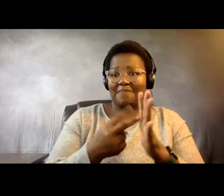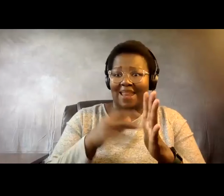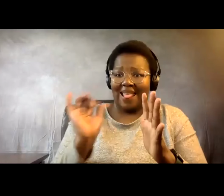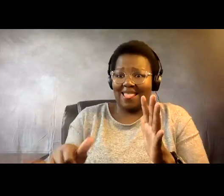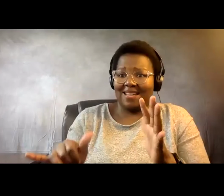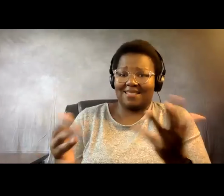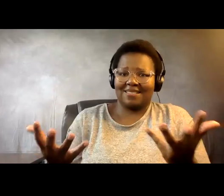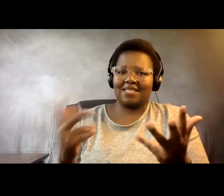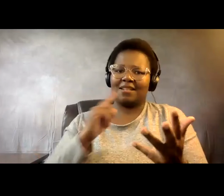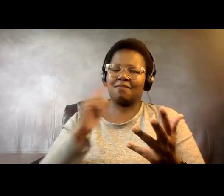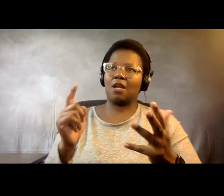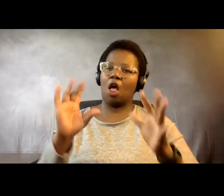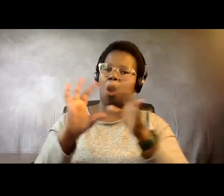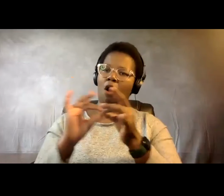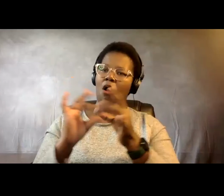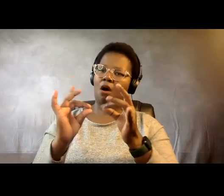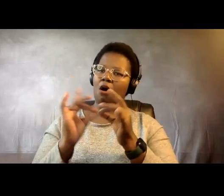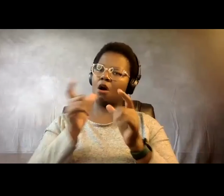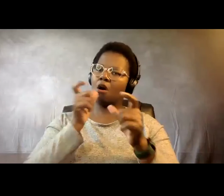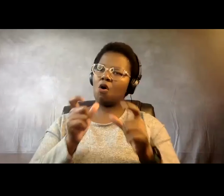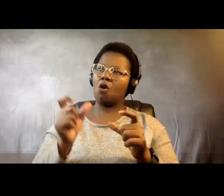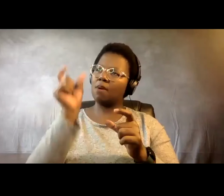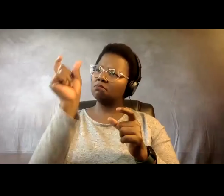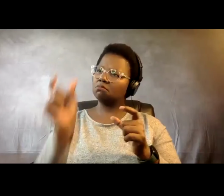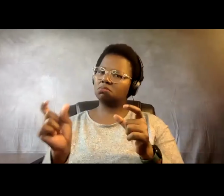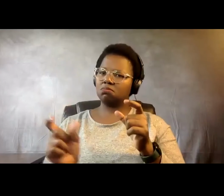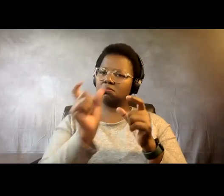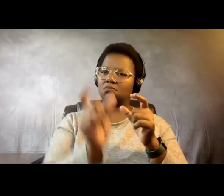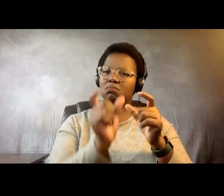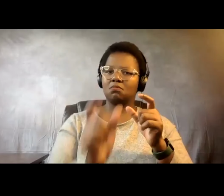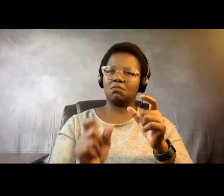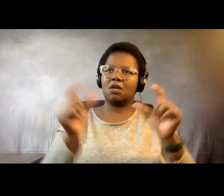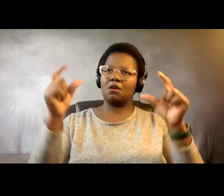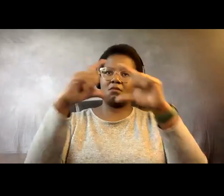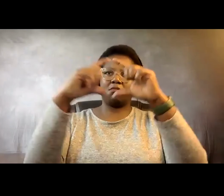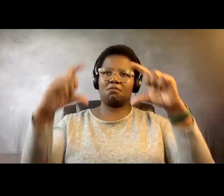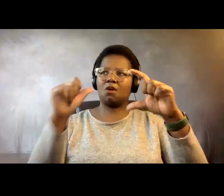comments directly on the the screen so you don't even need to export those things like